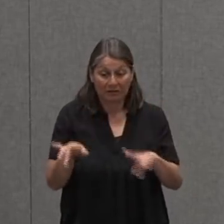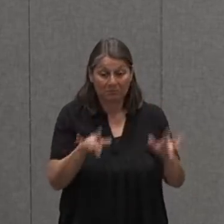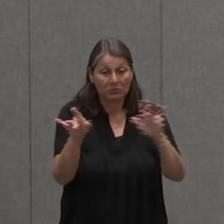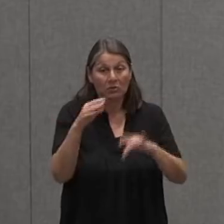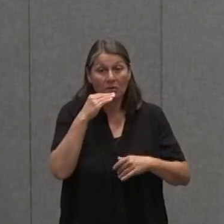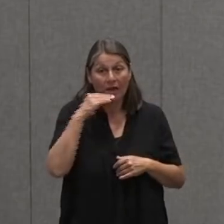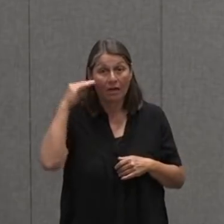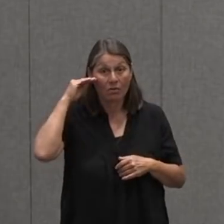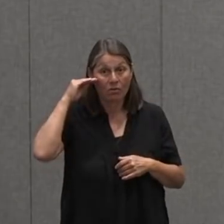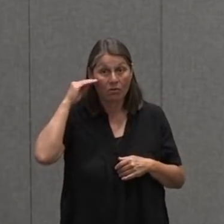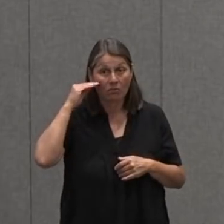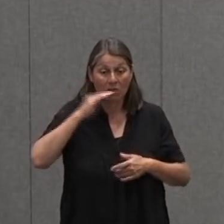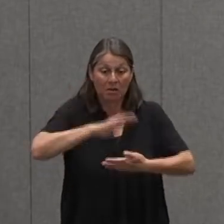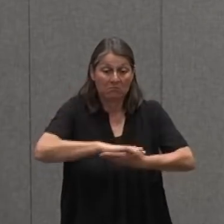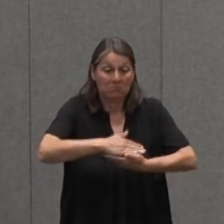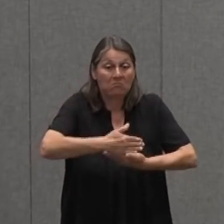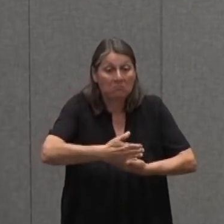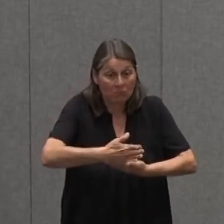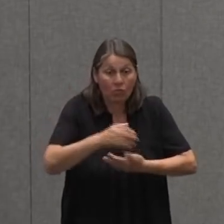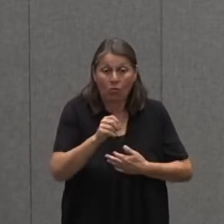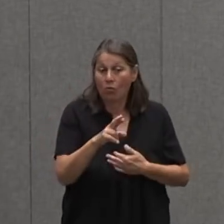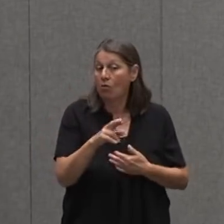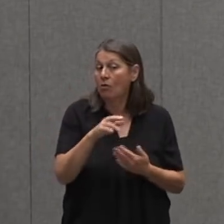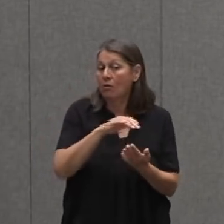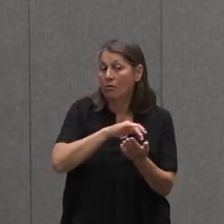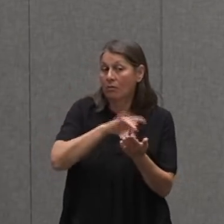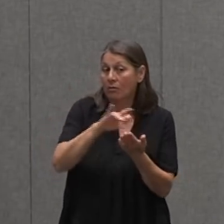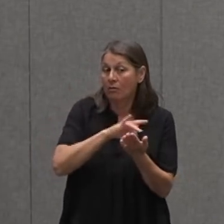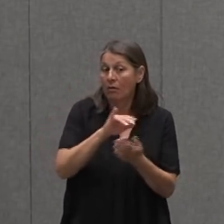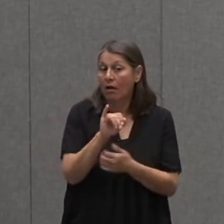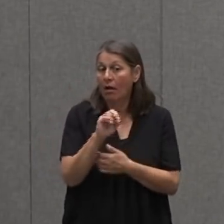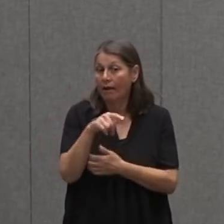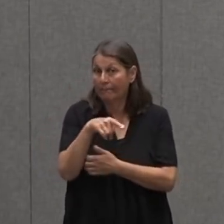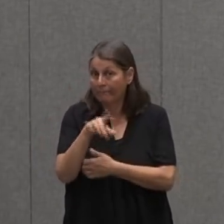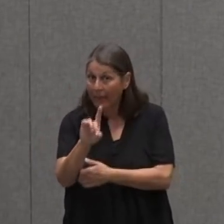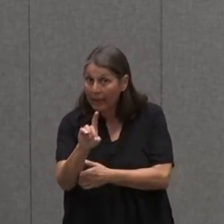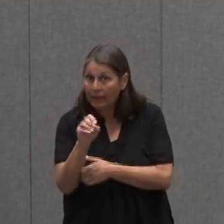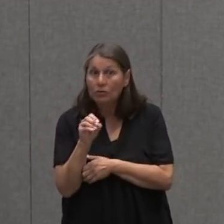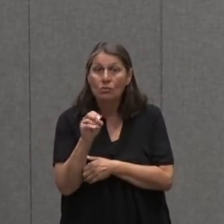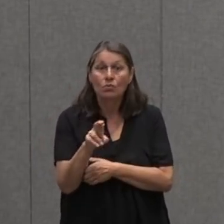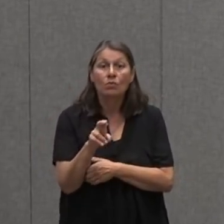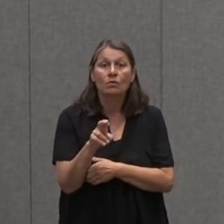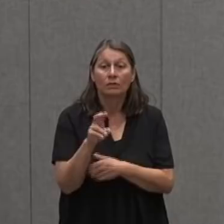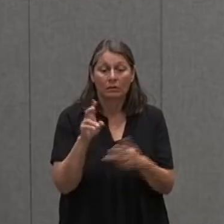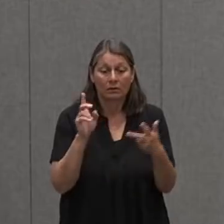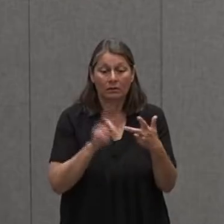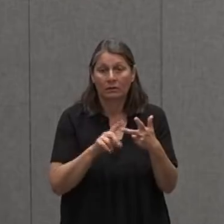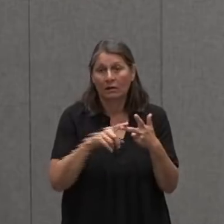or you can use an iPad, or you can even do this on your phone.